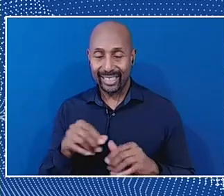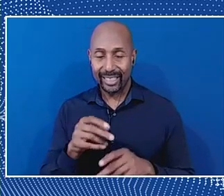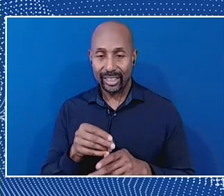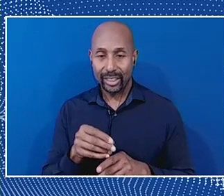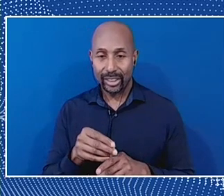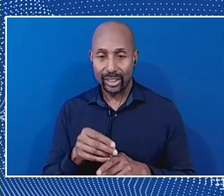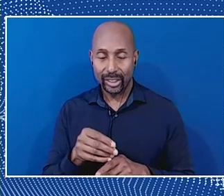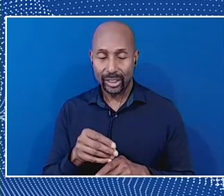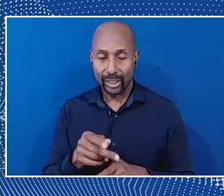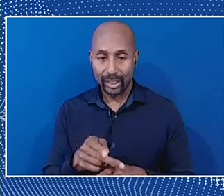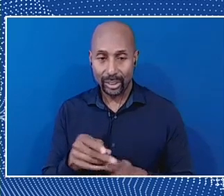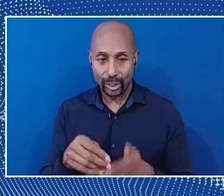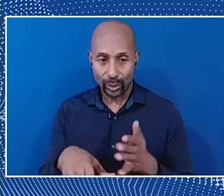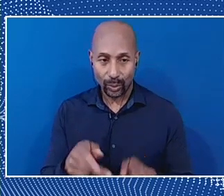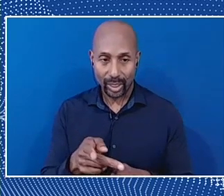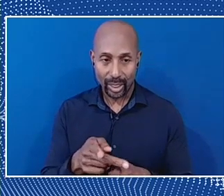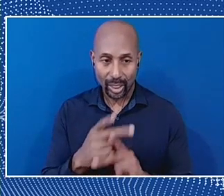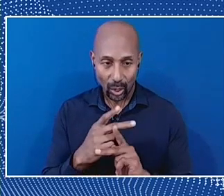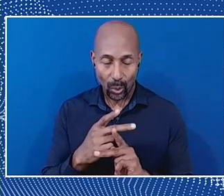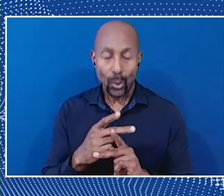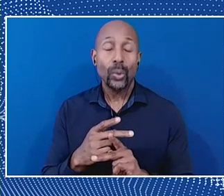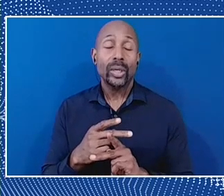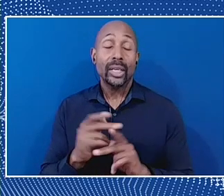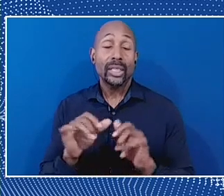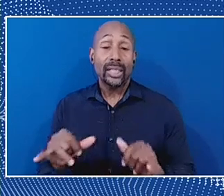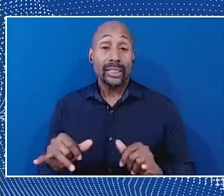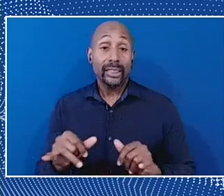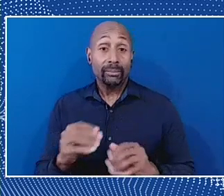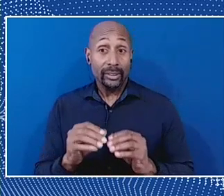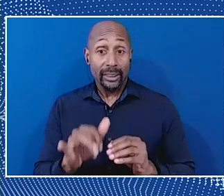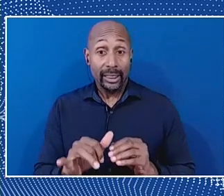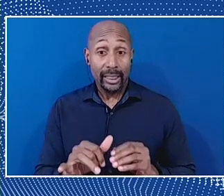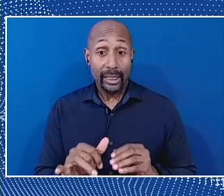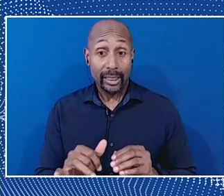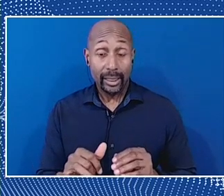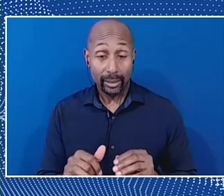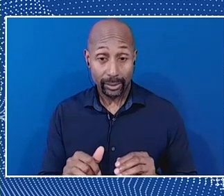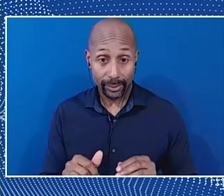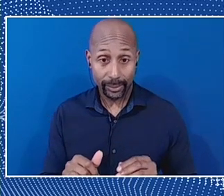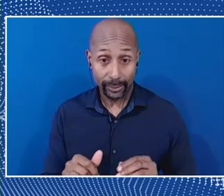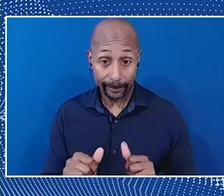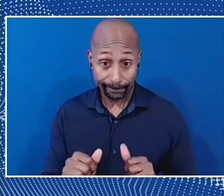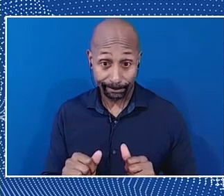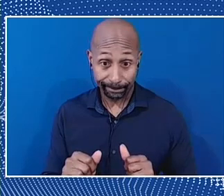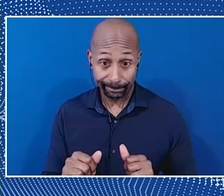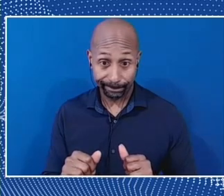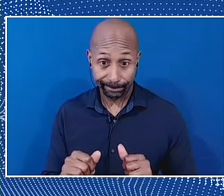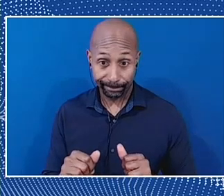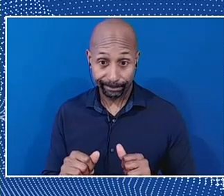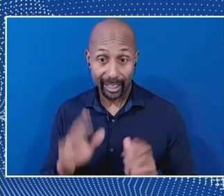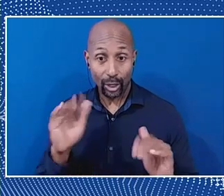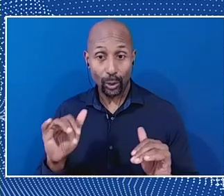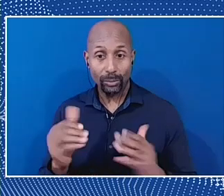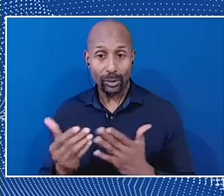borrowers from this death sentence. Defaulted and chapter 13 borrowers were left out from all the waivers and no mentions of forgiveness.